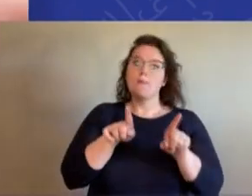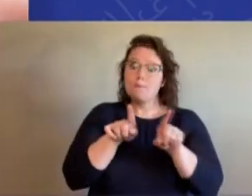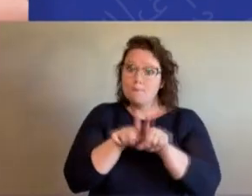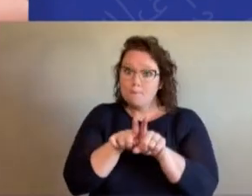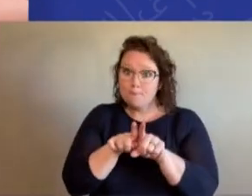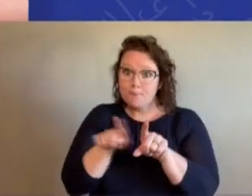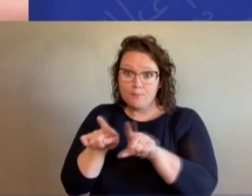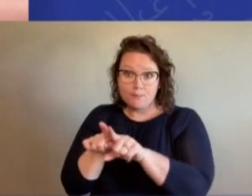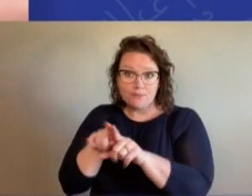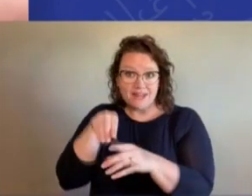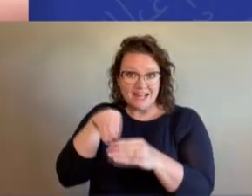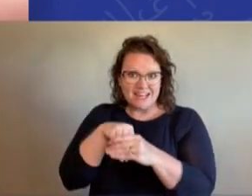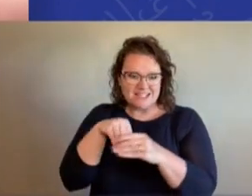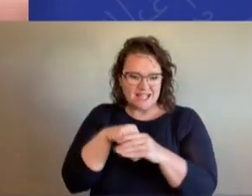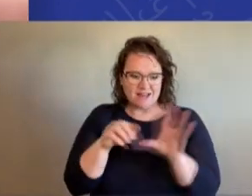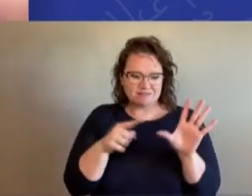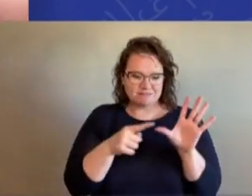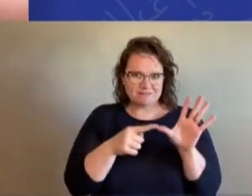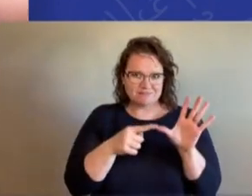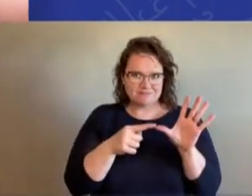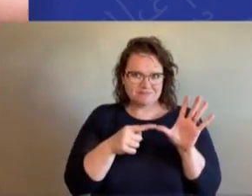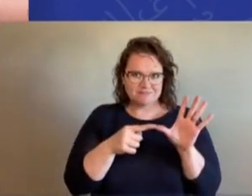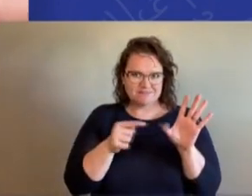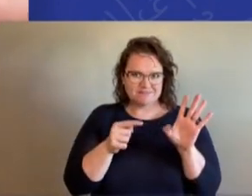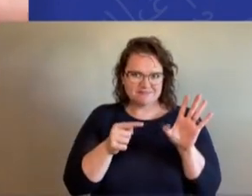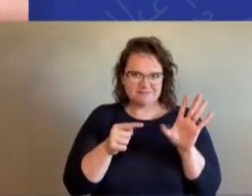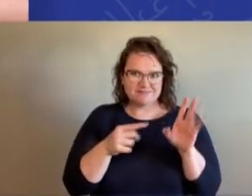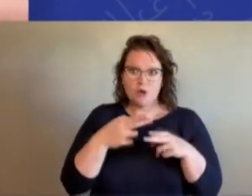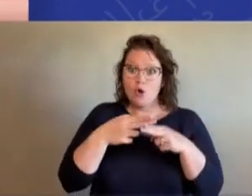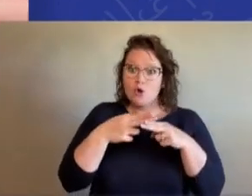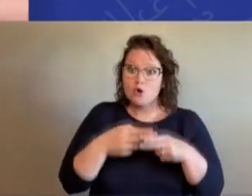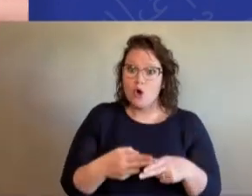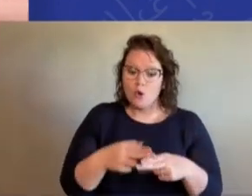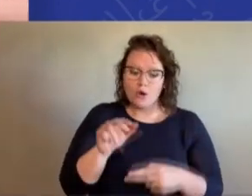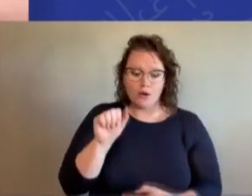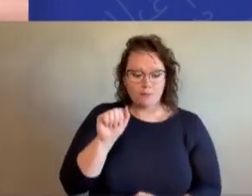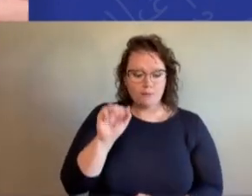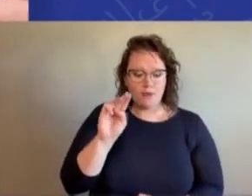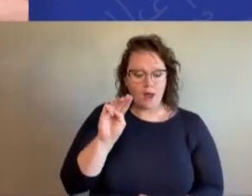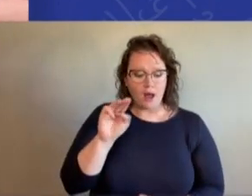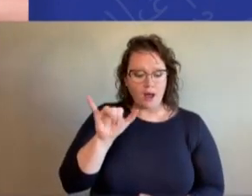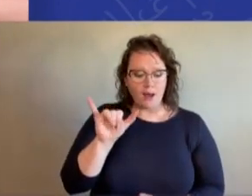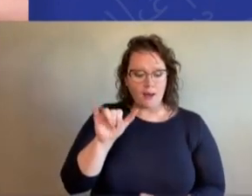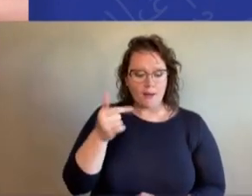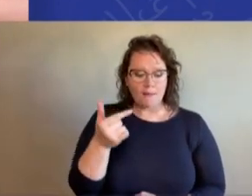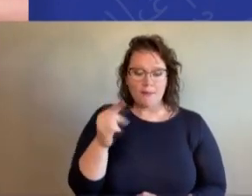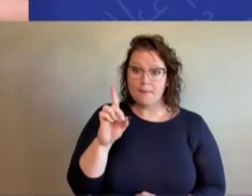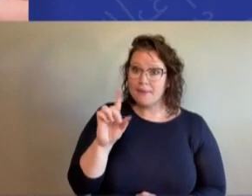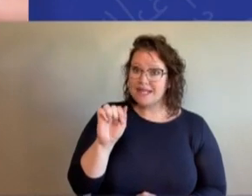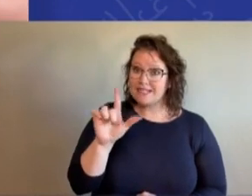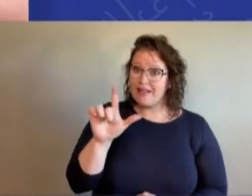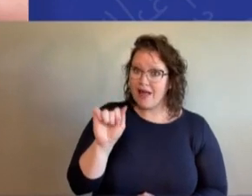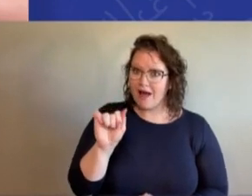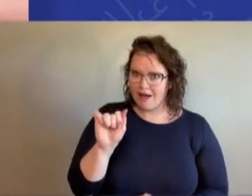emotions. Kind of fear inside of our